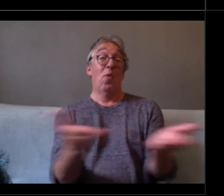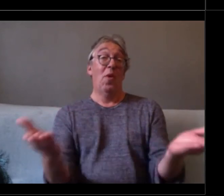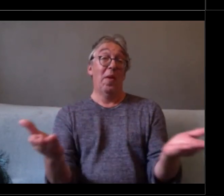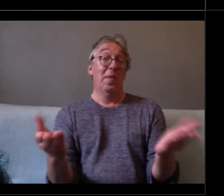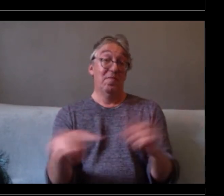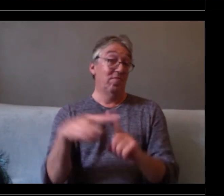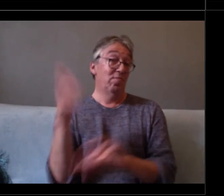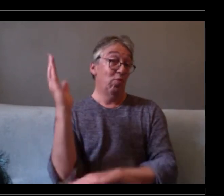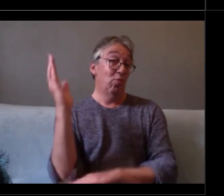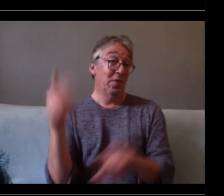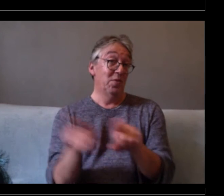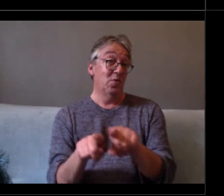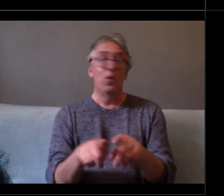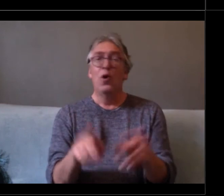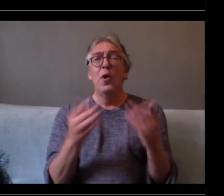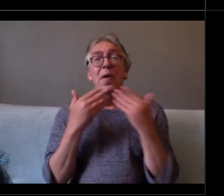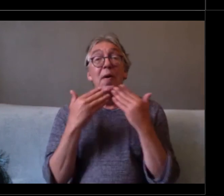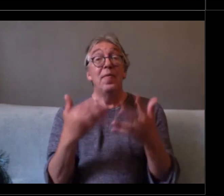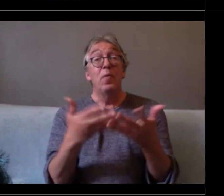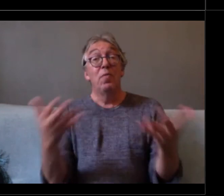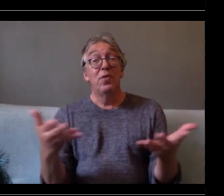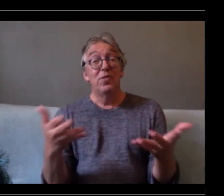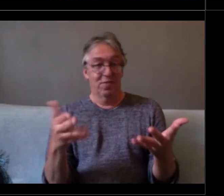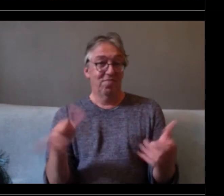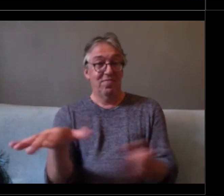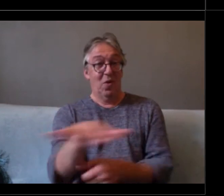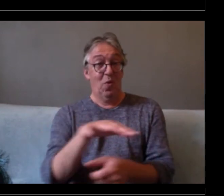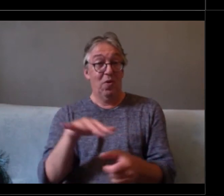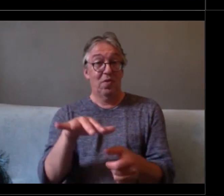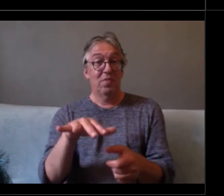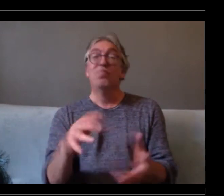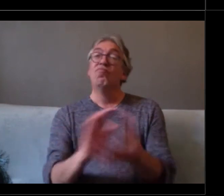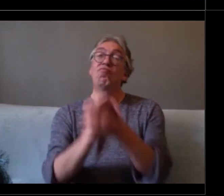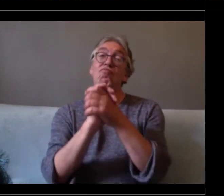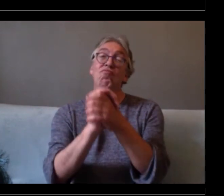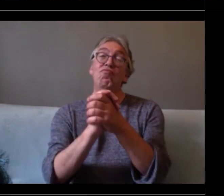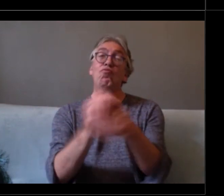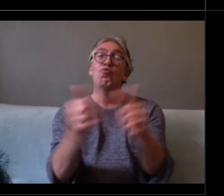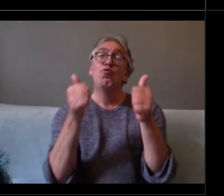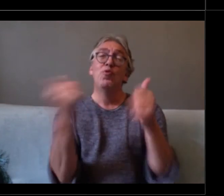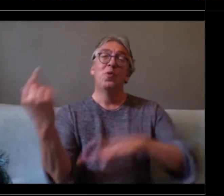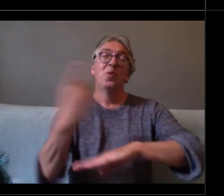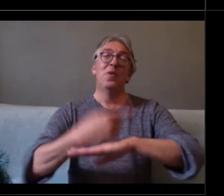Thank you very much all. I wish you all a good day. Bye bye.